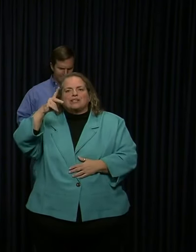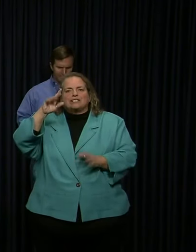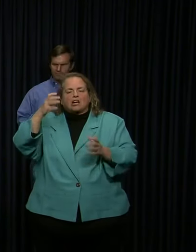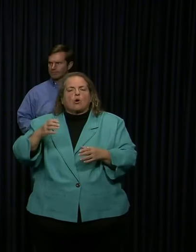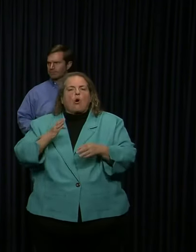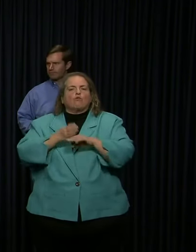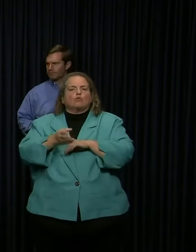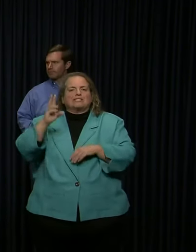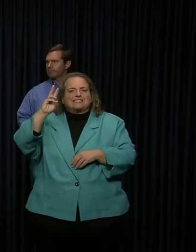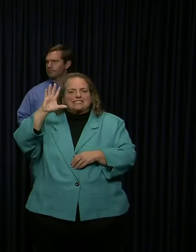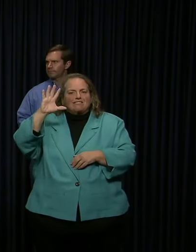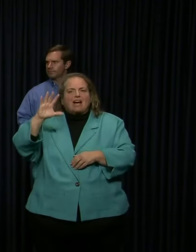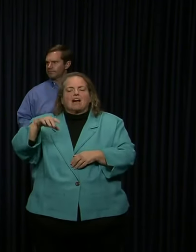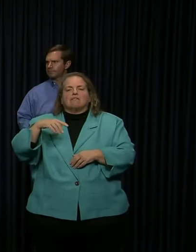CATEGORIES.